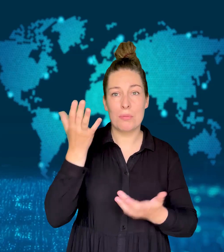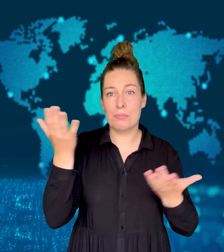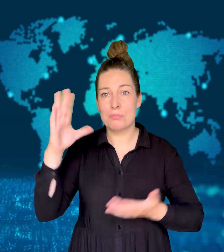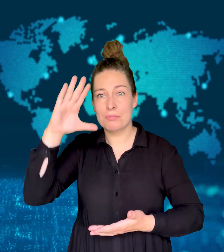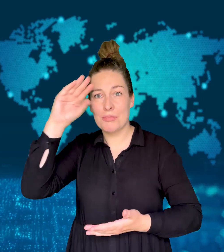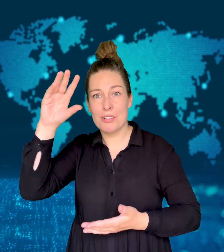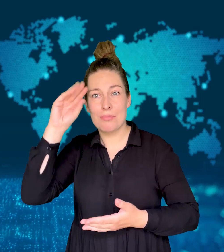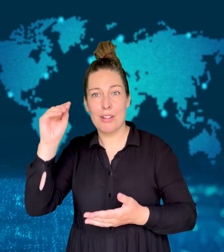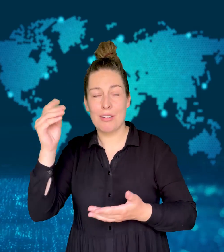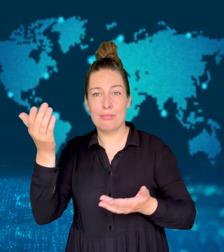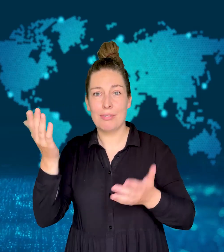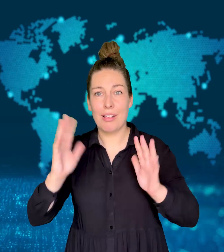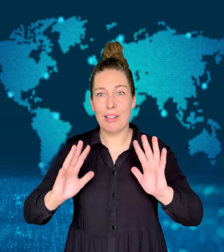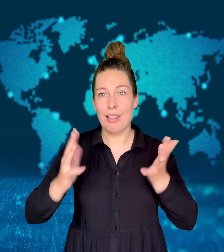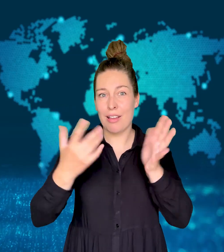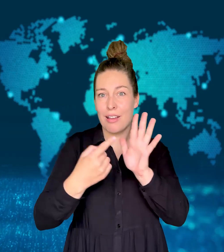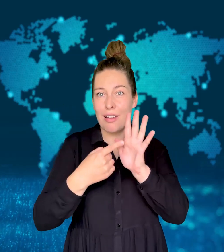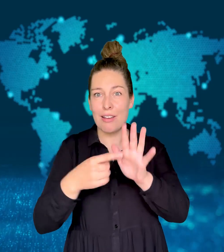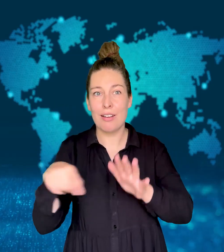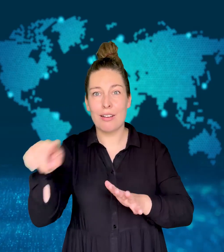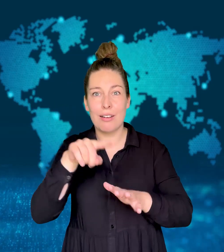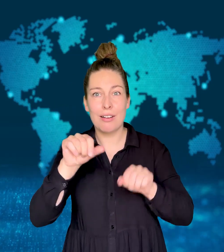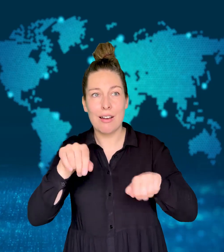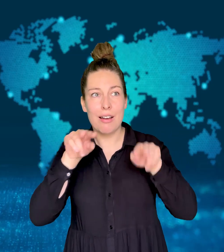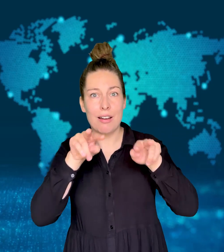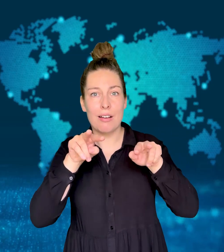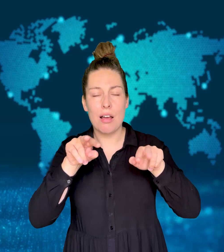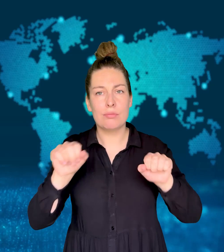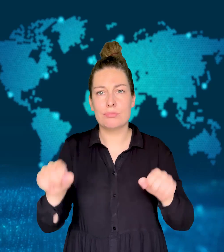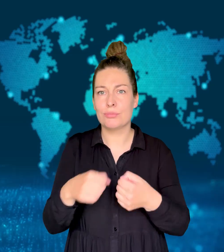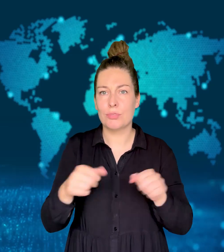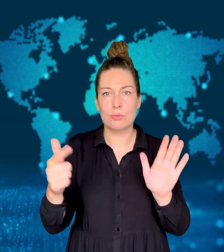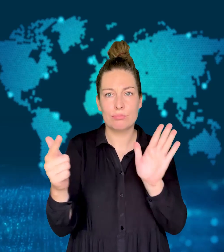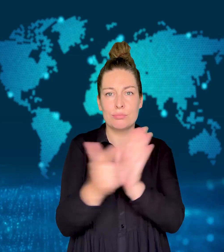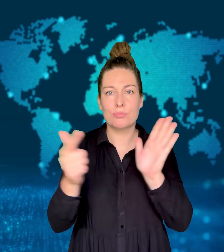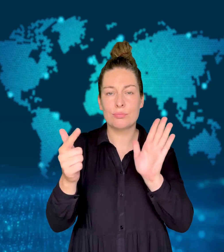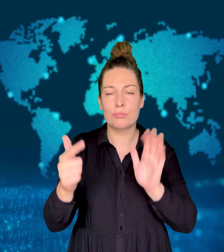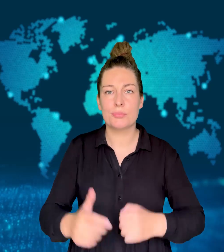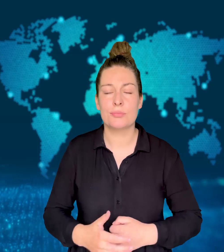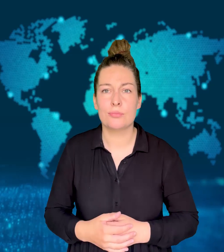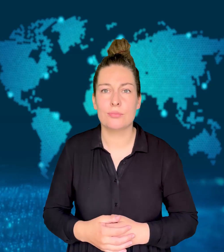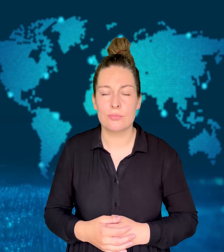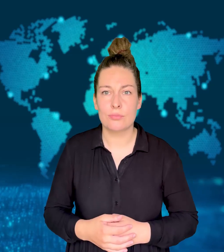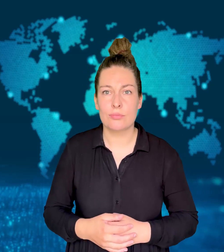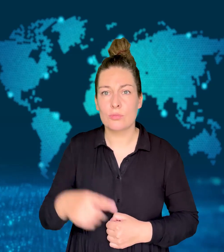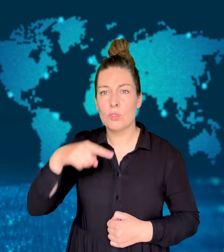in public or in media.